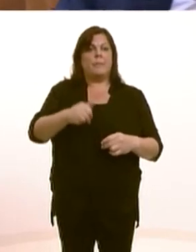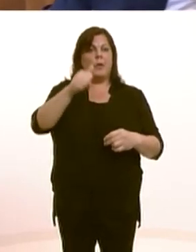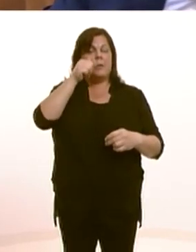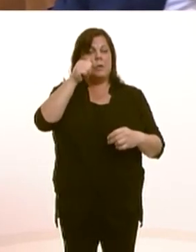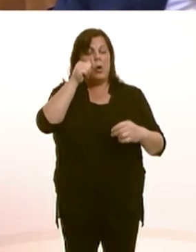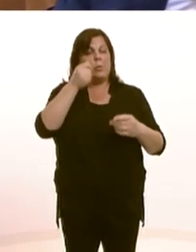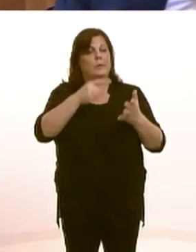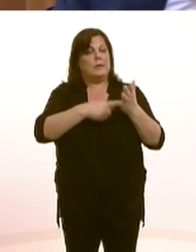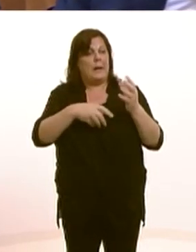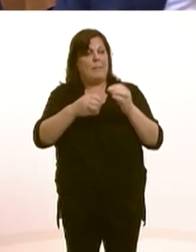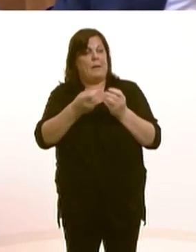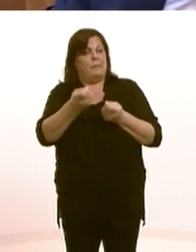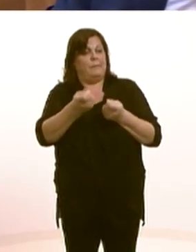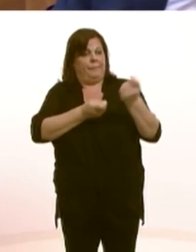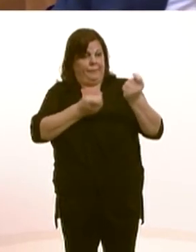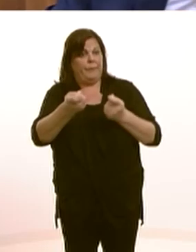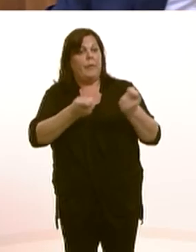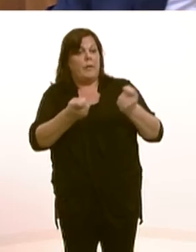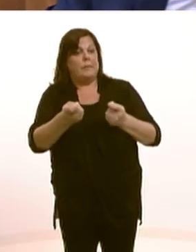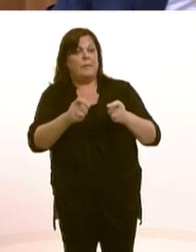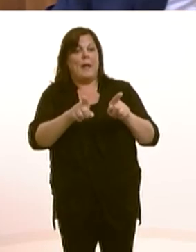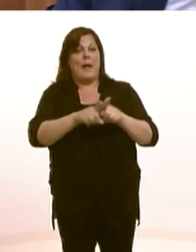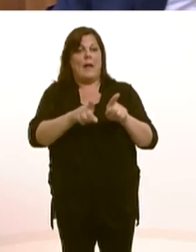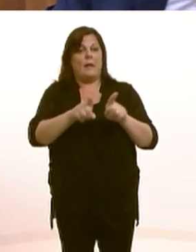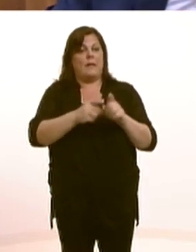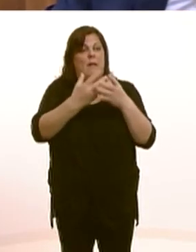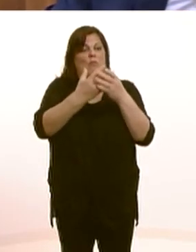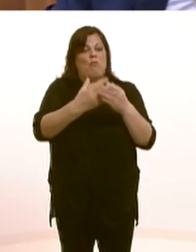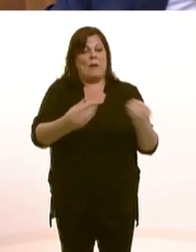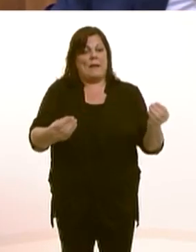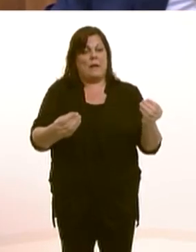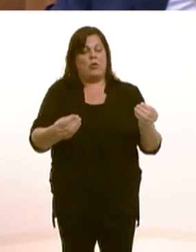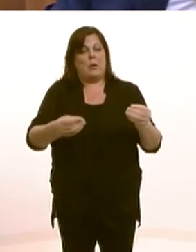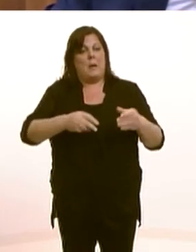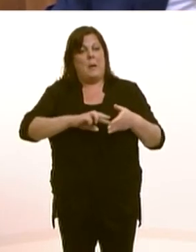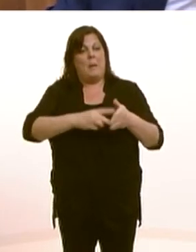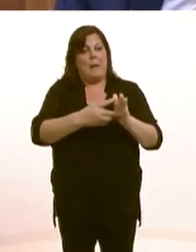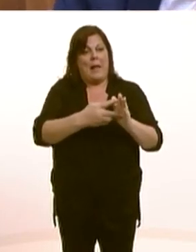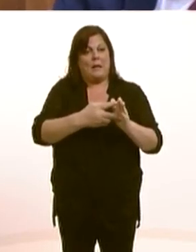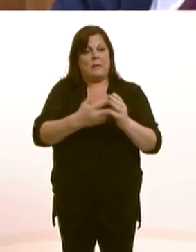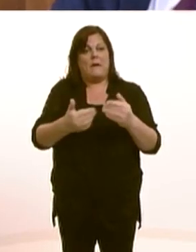In fact, the eradication programme, which is jointly owned by England, Wales and Northern